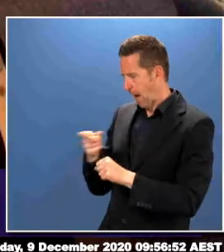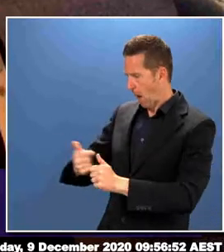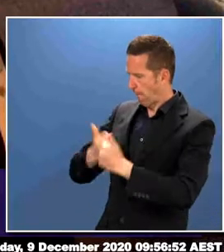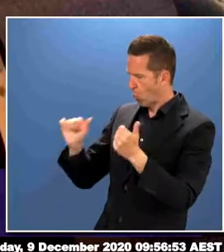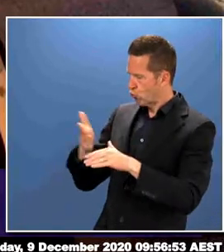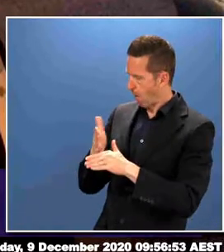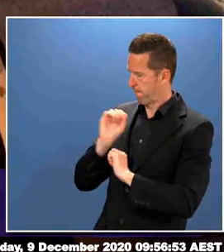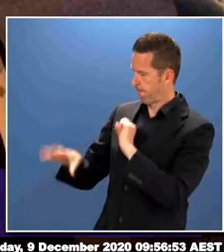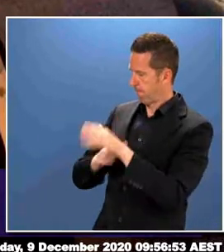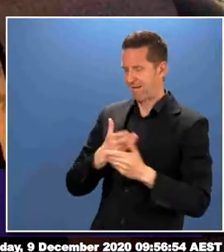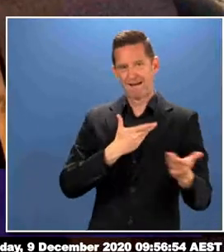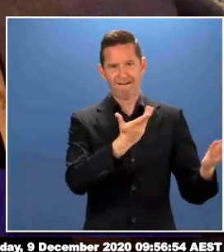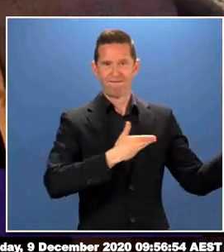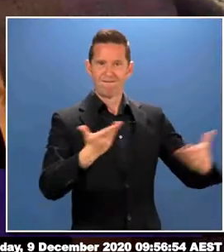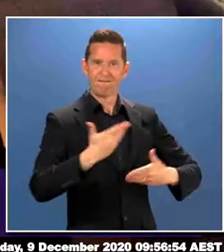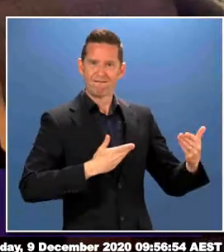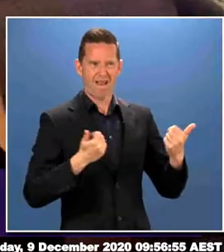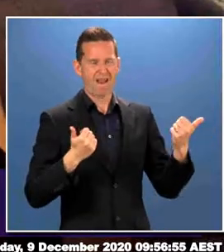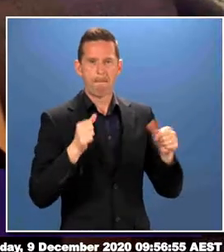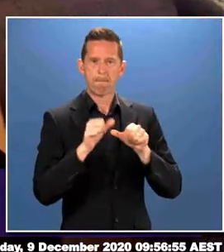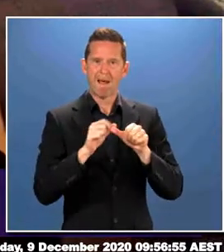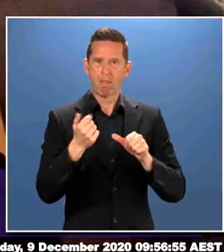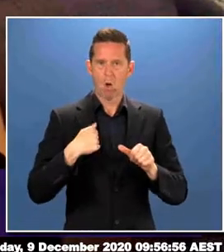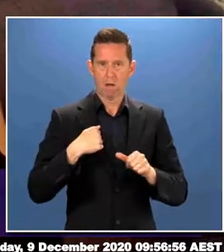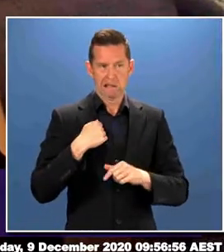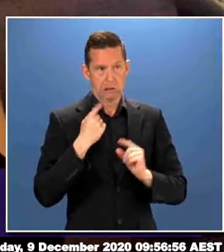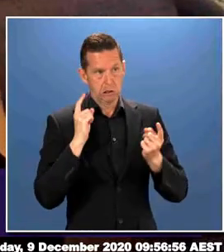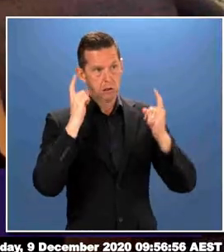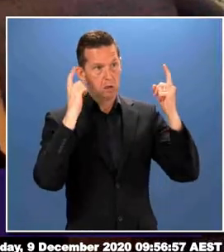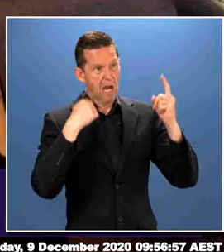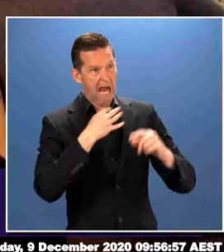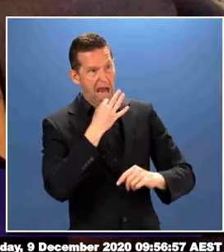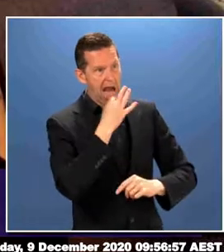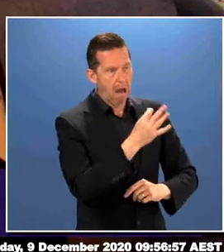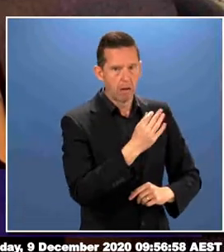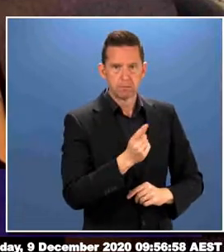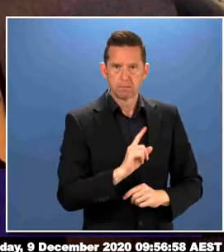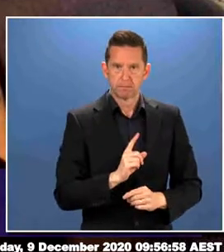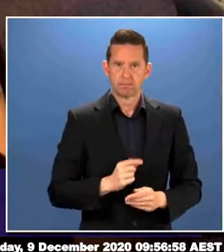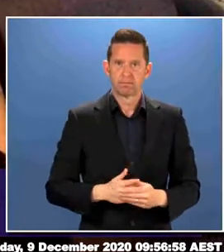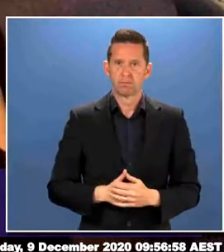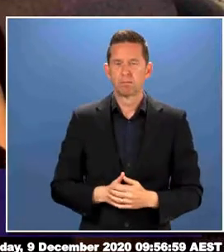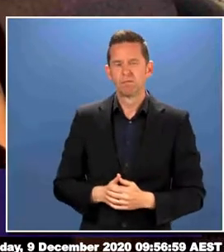opposed to being scared of what might happen if you speak up. So the concept of not always leaving it to the person with a